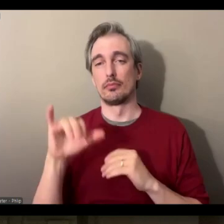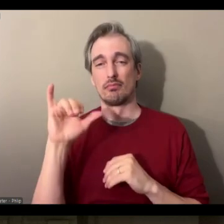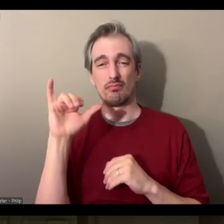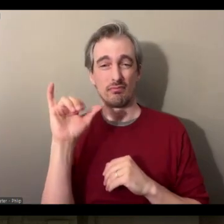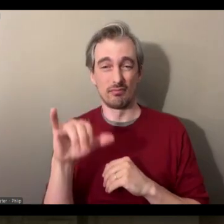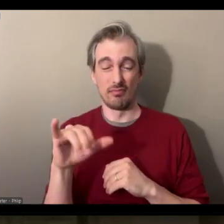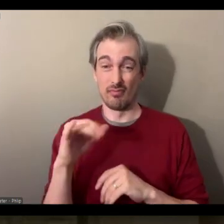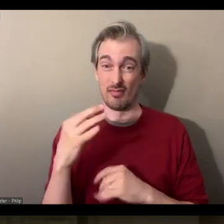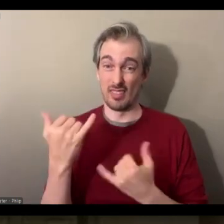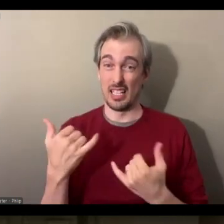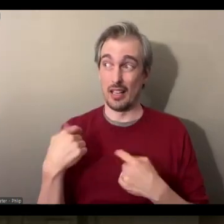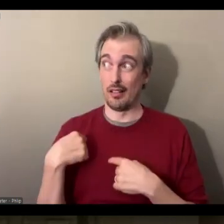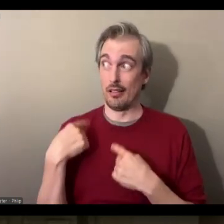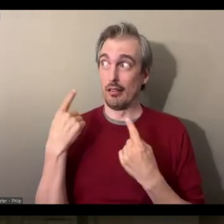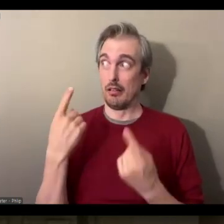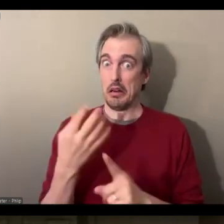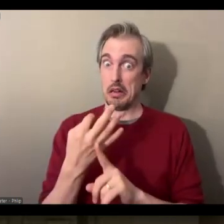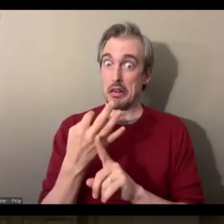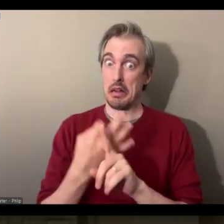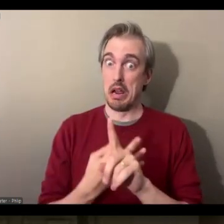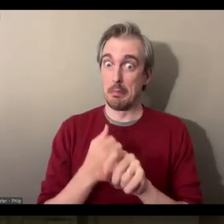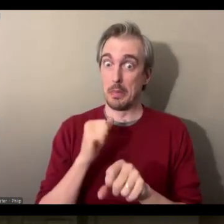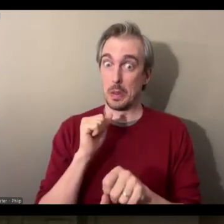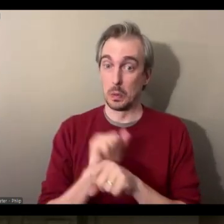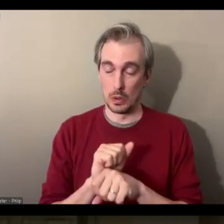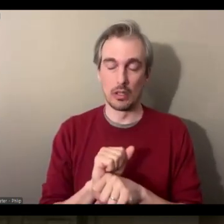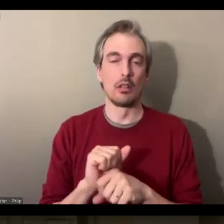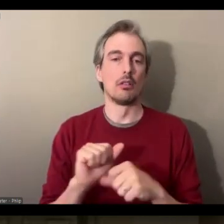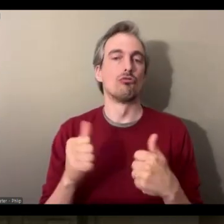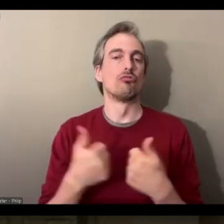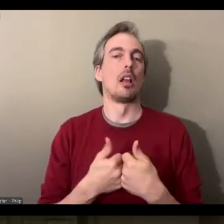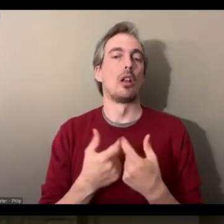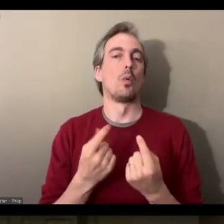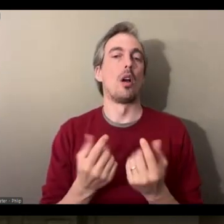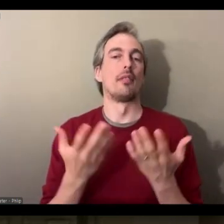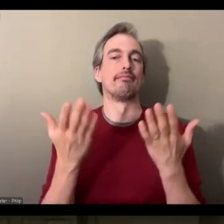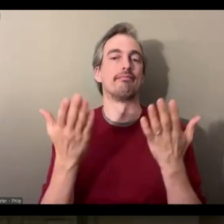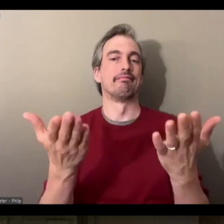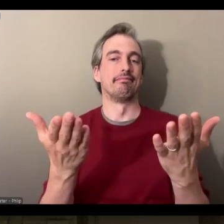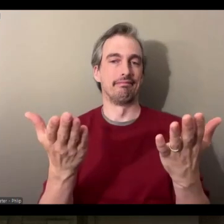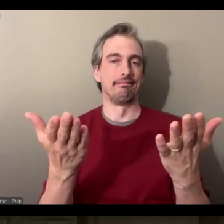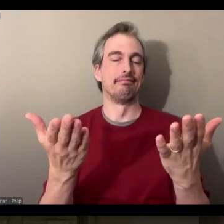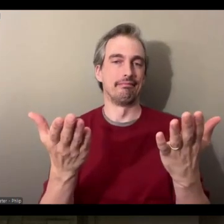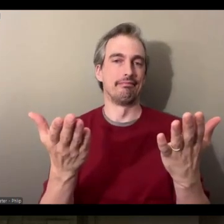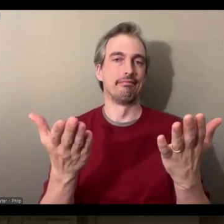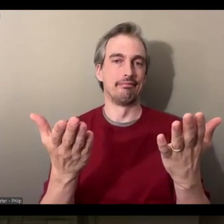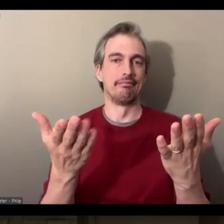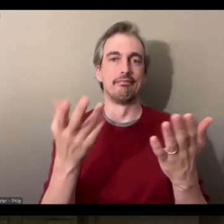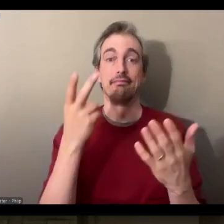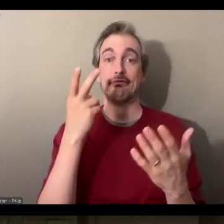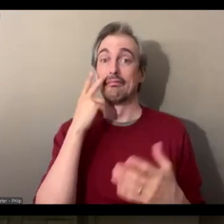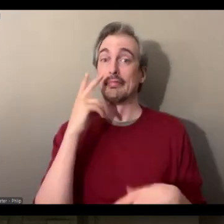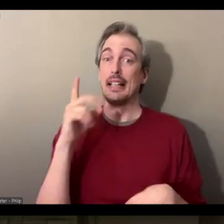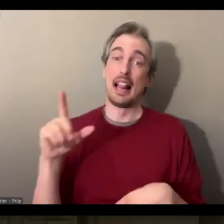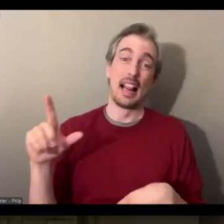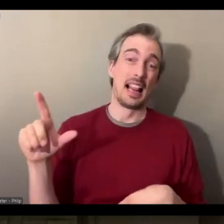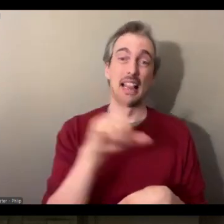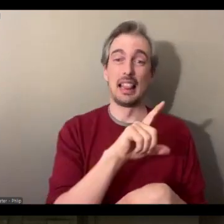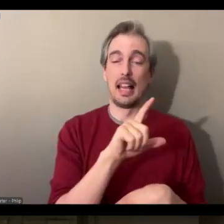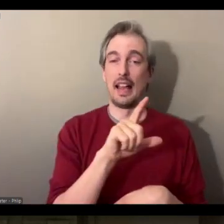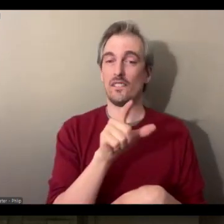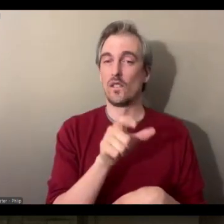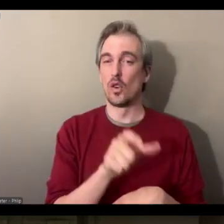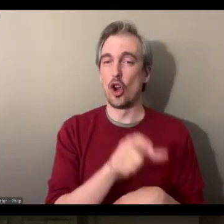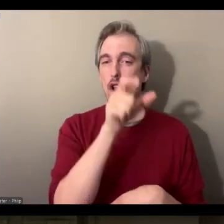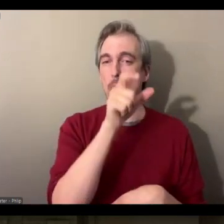the really important thing was that the left side column, the blocking issues, was only 10 issues